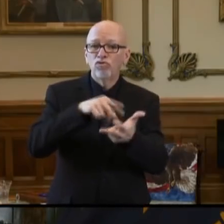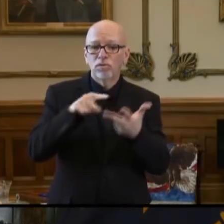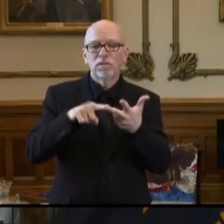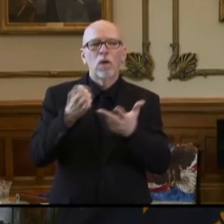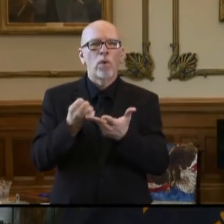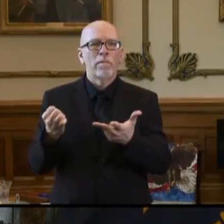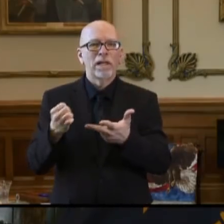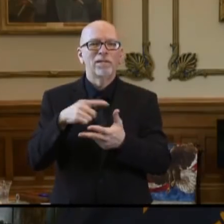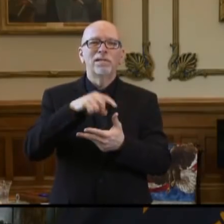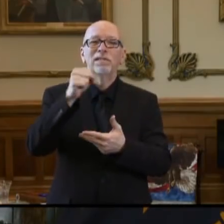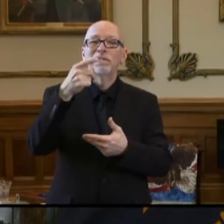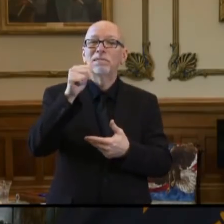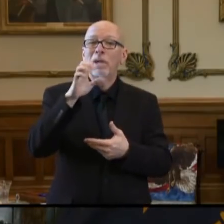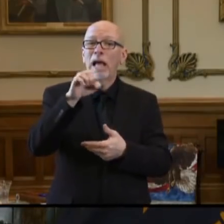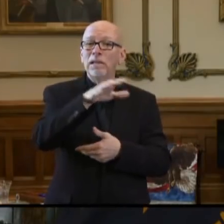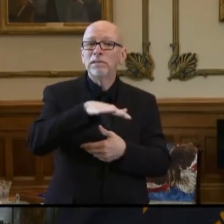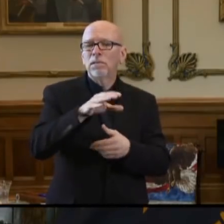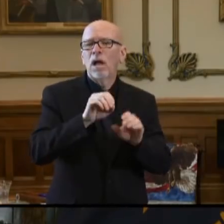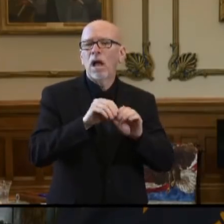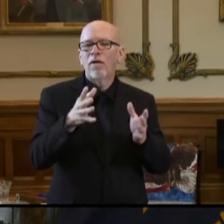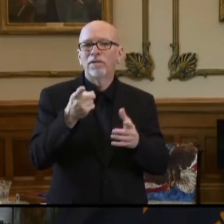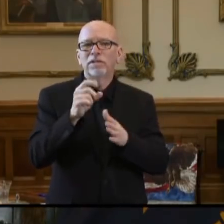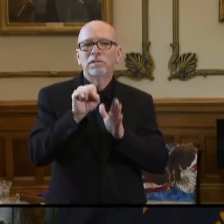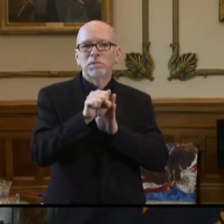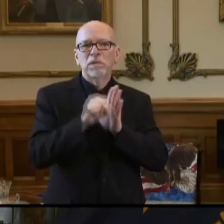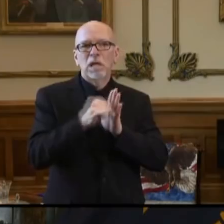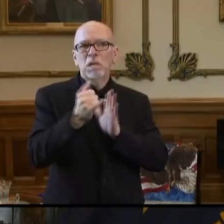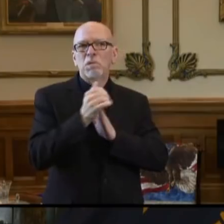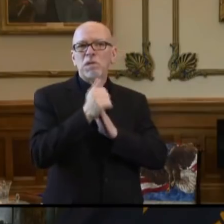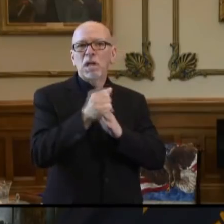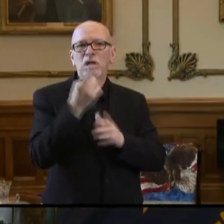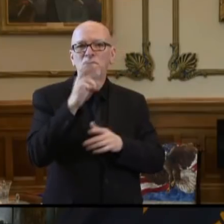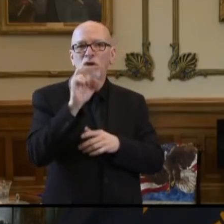WOULD BE SPACE PERSONNEL AND EQUIPMENT SPACE IS AN OBVIOUS